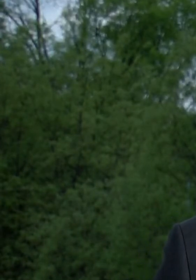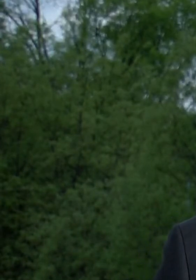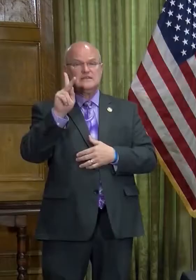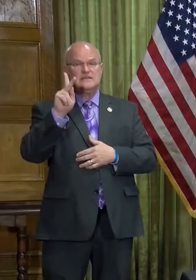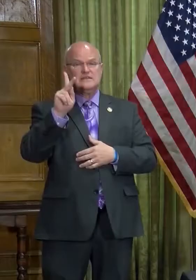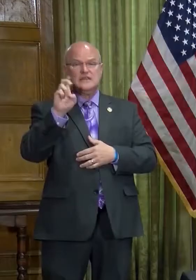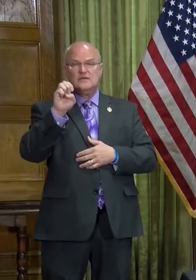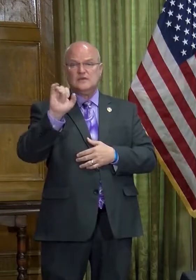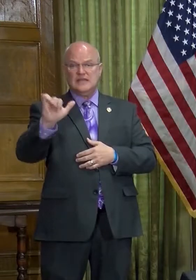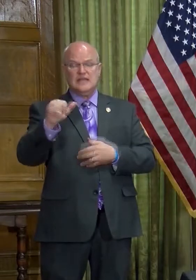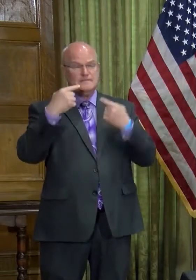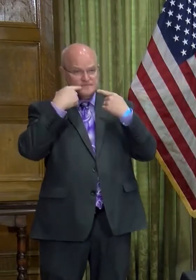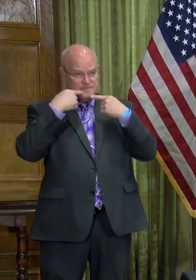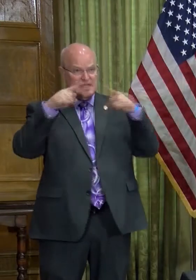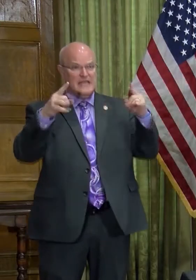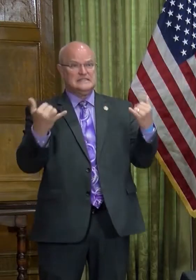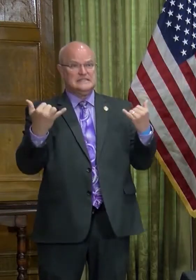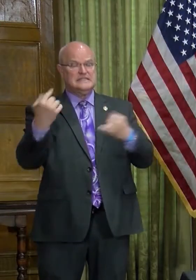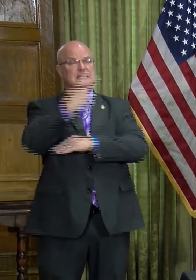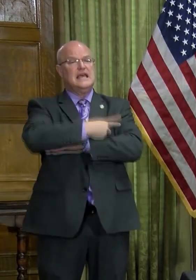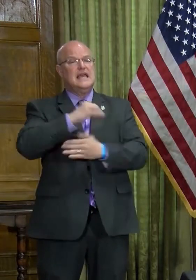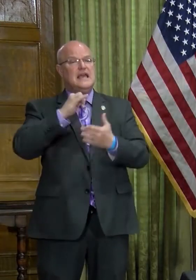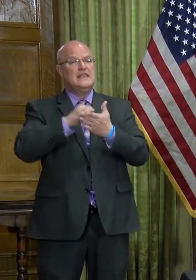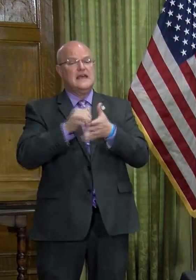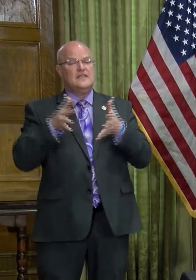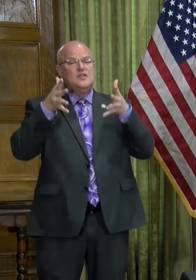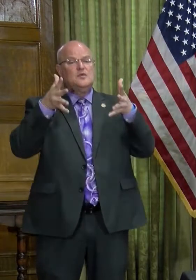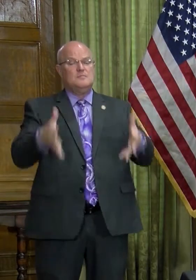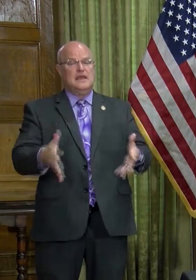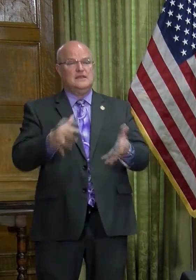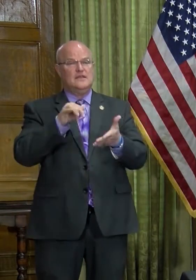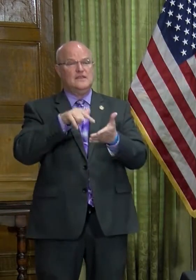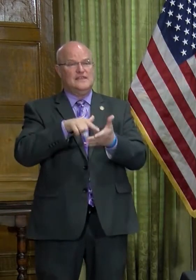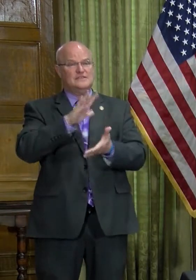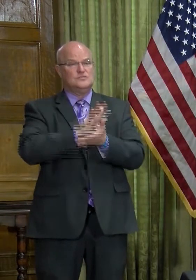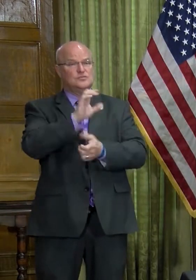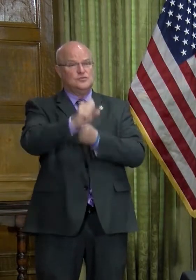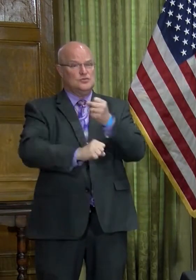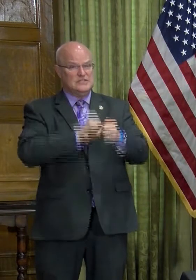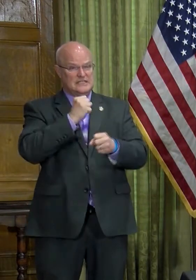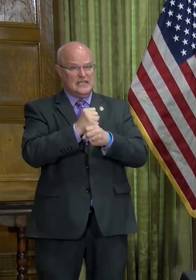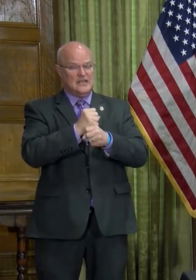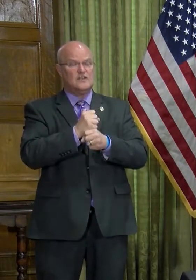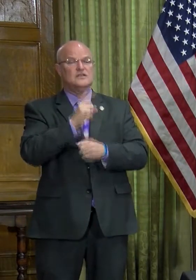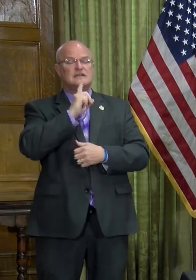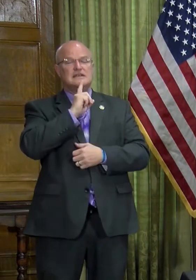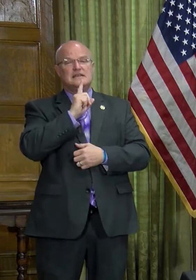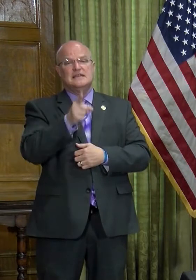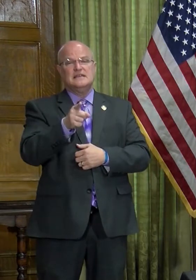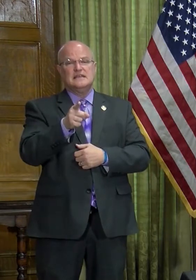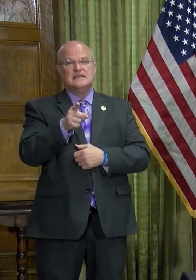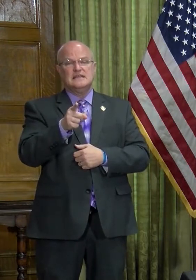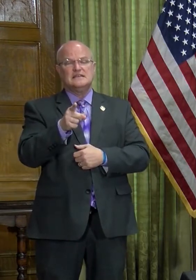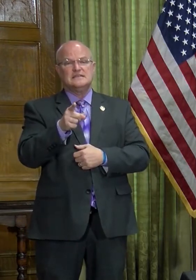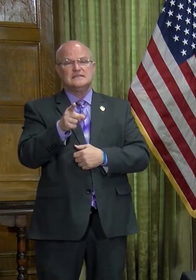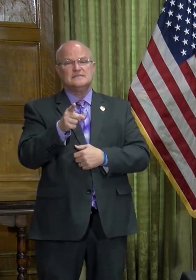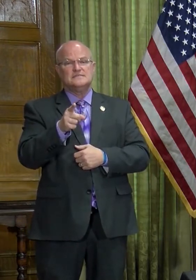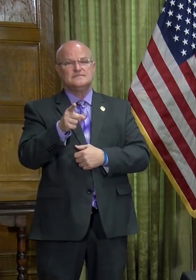ANNOUNCEMENT... That the remainder of this school year is going to be